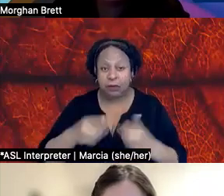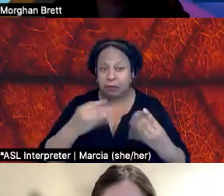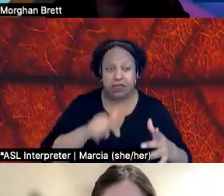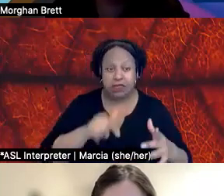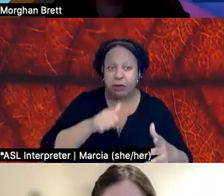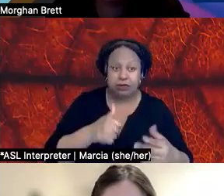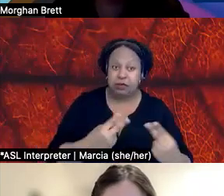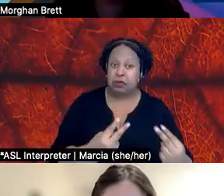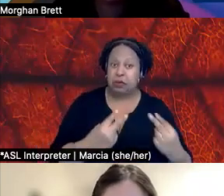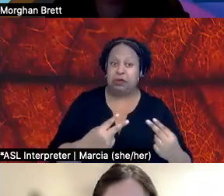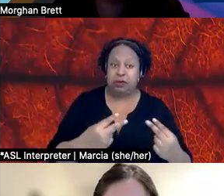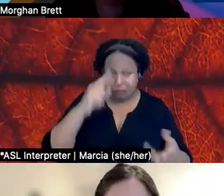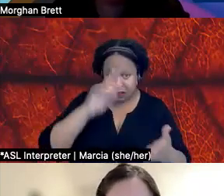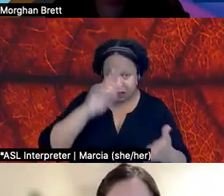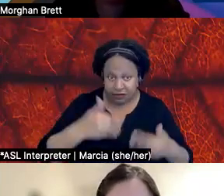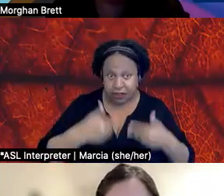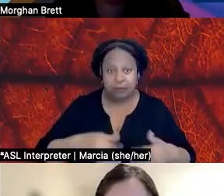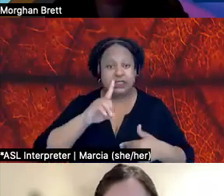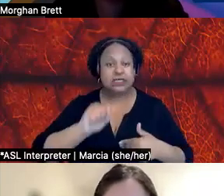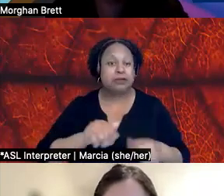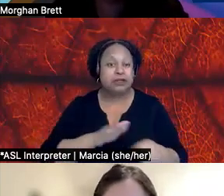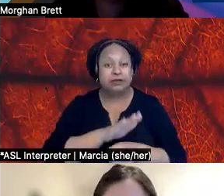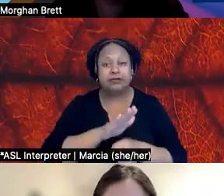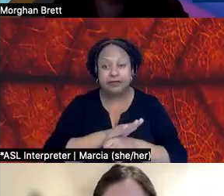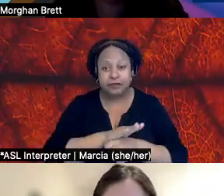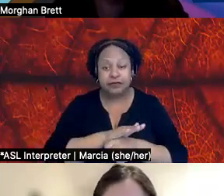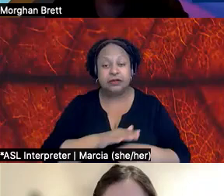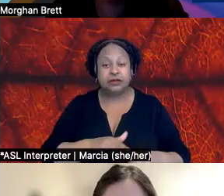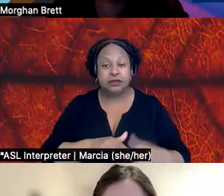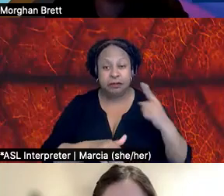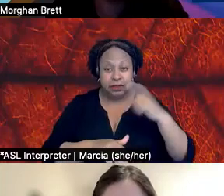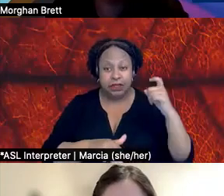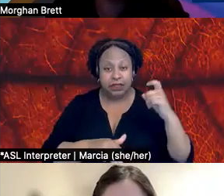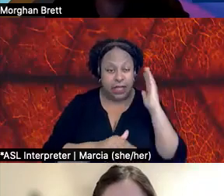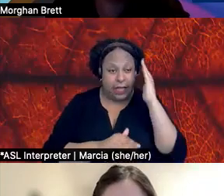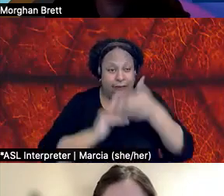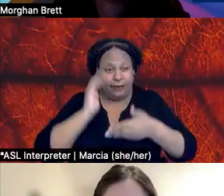me as disabled enough to identify with the term because of the invisibleness of my disability.